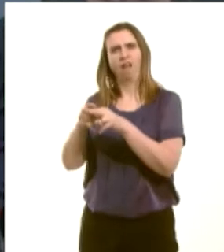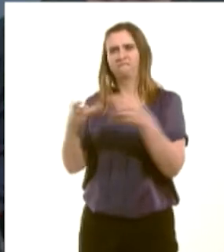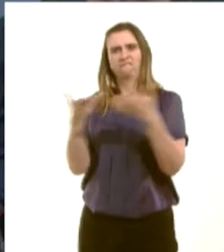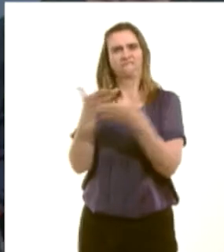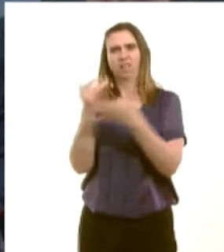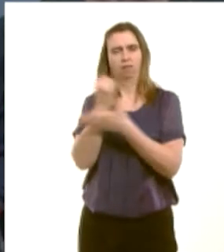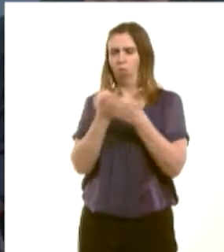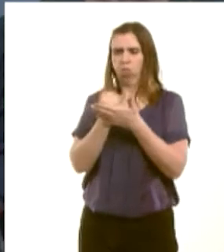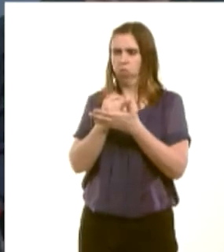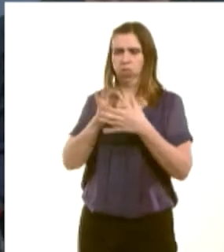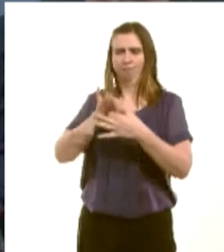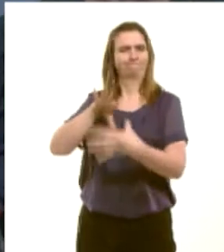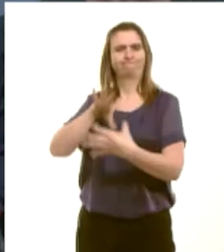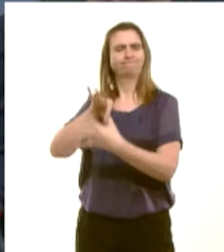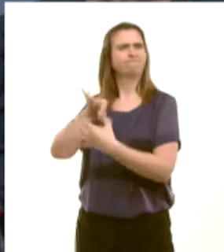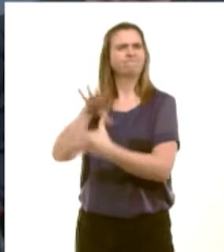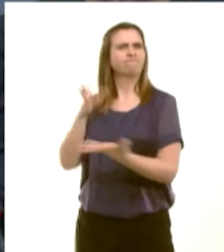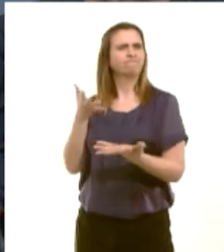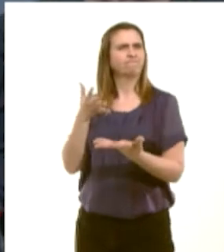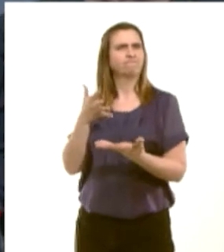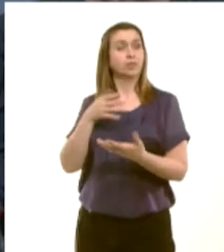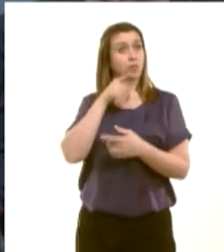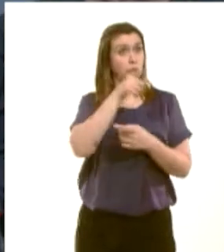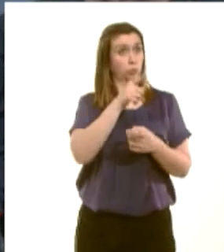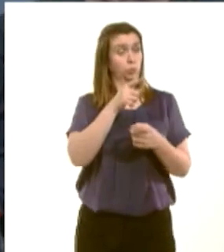Government and you are responsible for supporting the health board in that particular area.